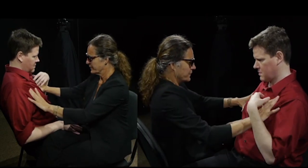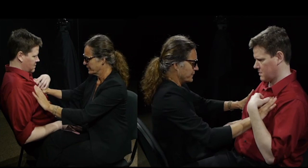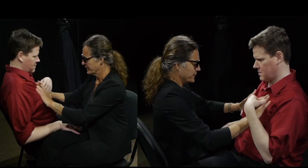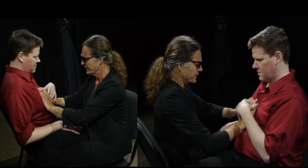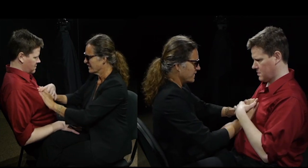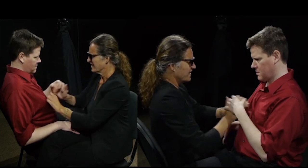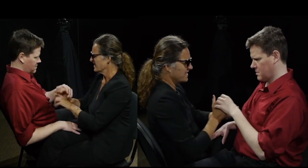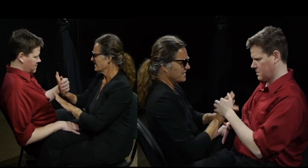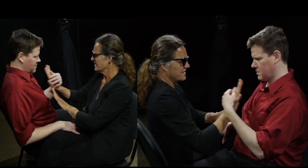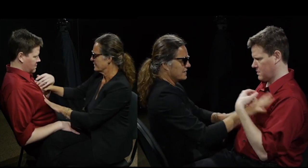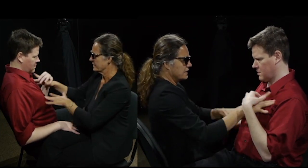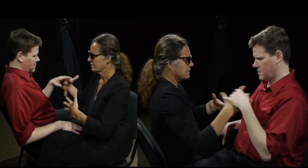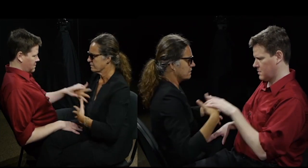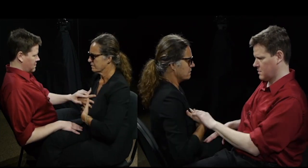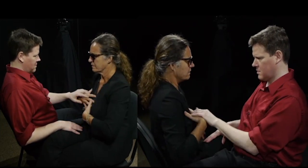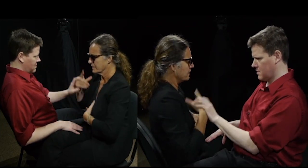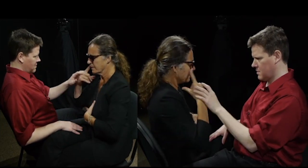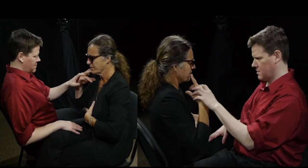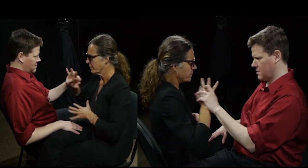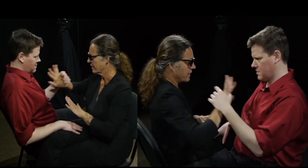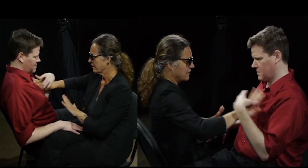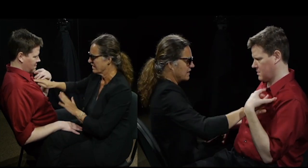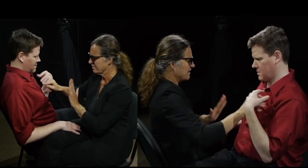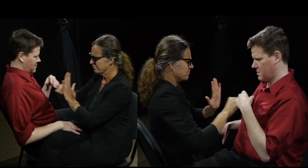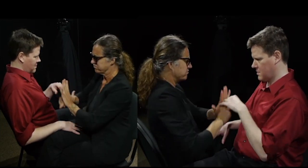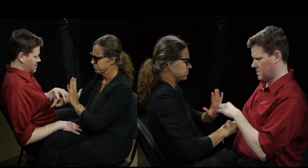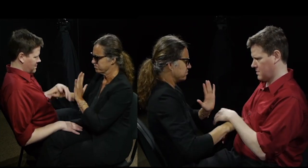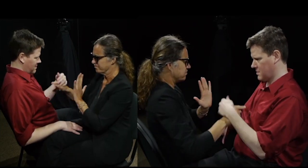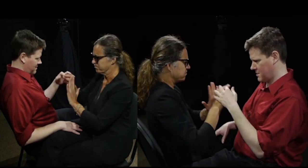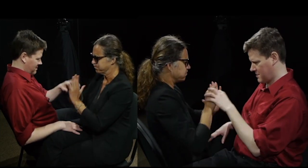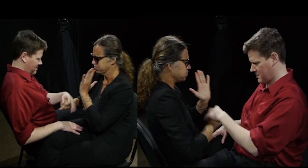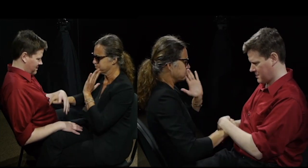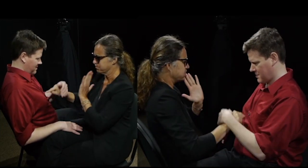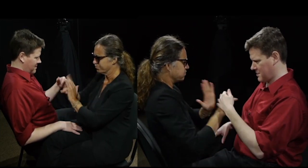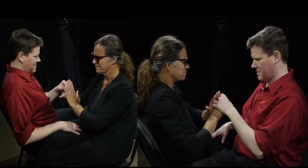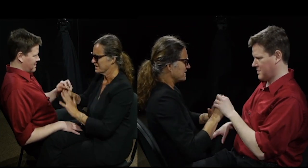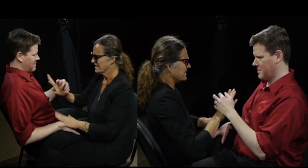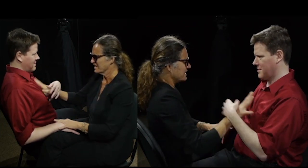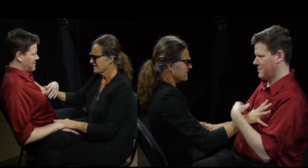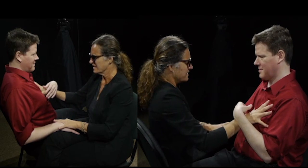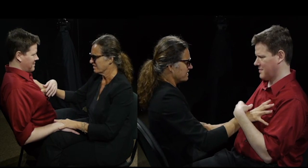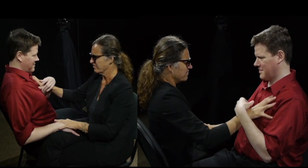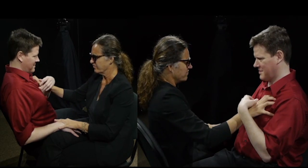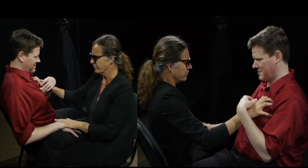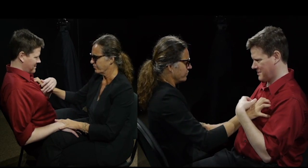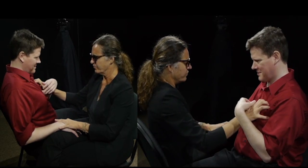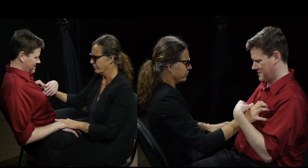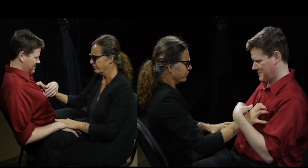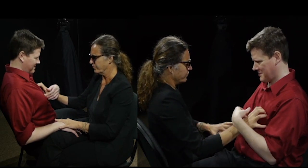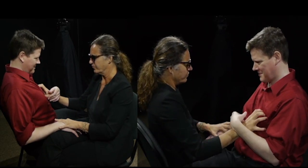would cause injuries. There was an overwhelming stigma and so much negativity associated with the DeafBlind community. It was demoralizing.